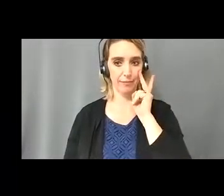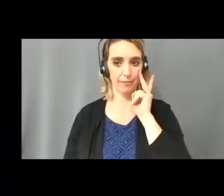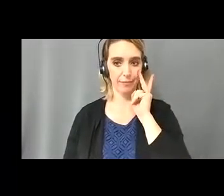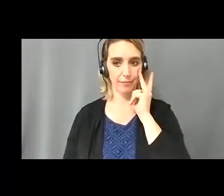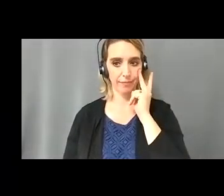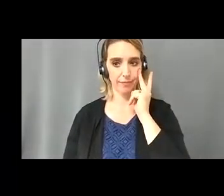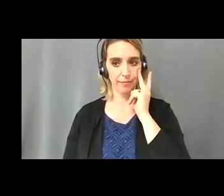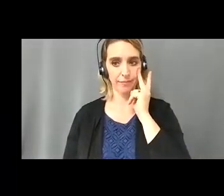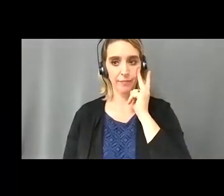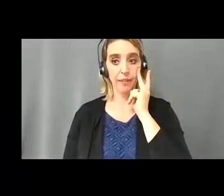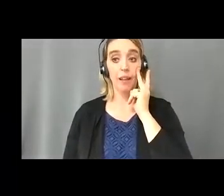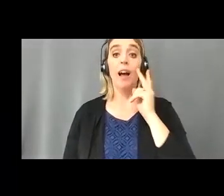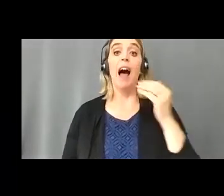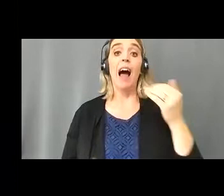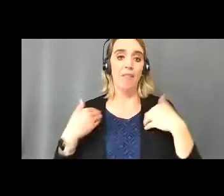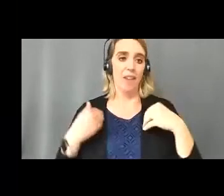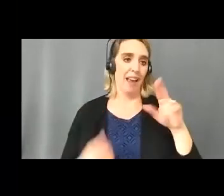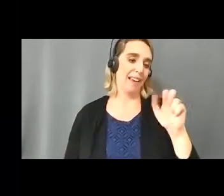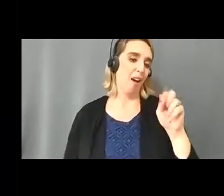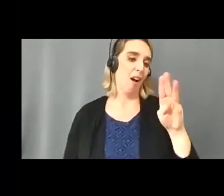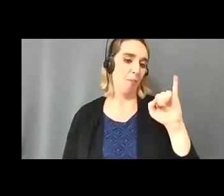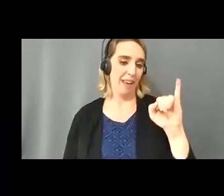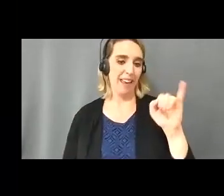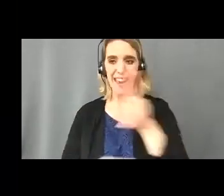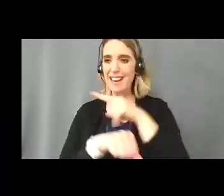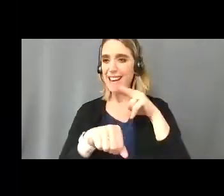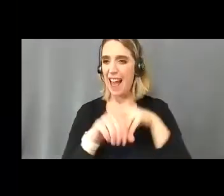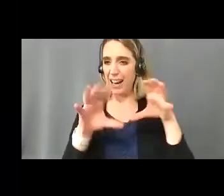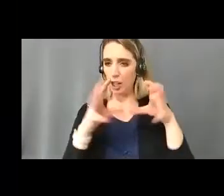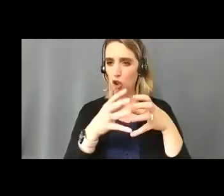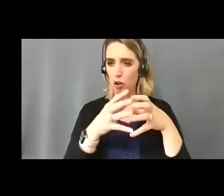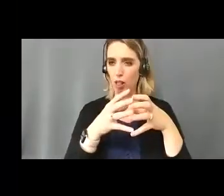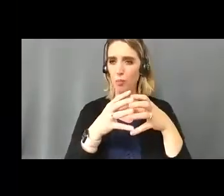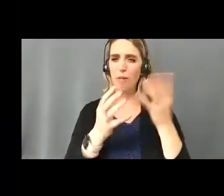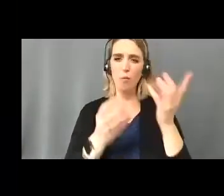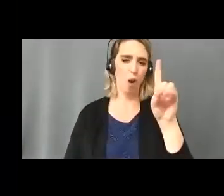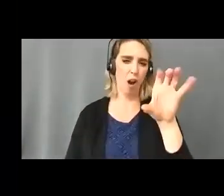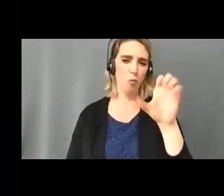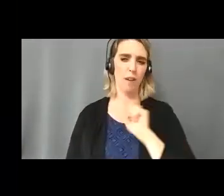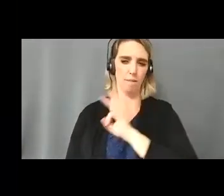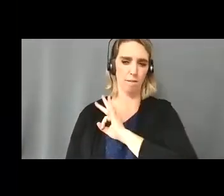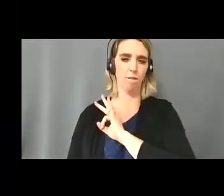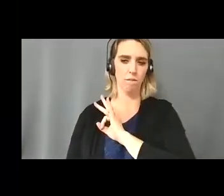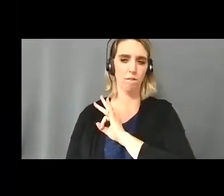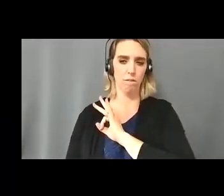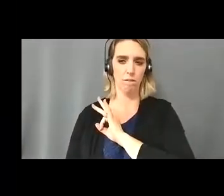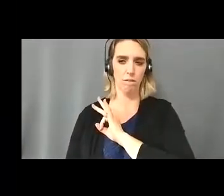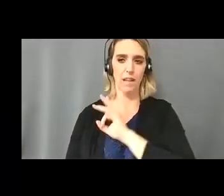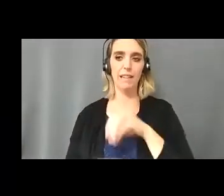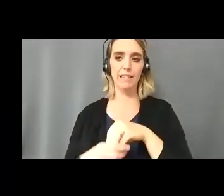We have a NAMI national organization that's about 100 staff. It's based in Arlington, Virginia.